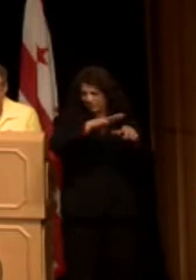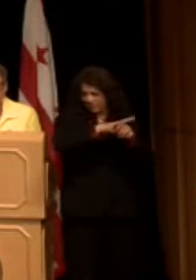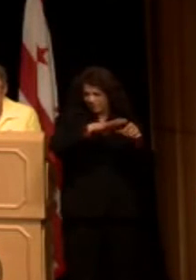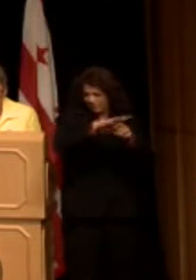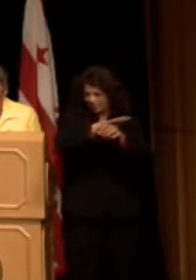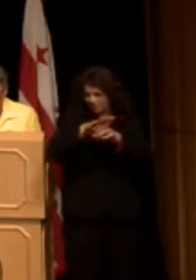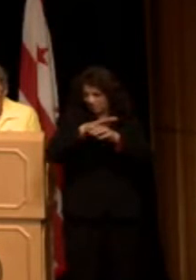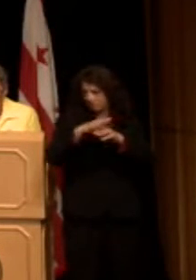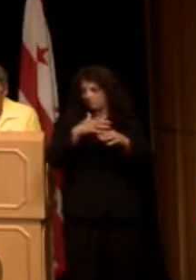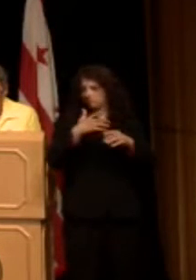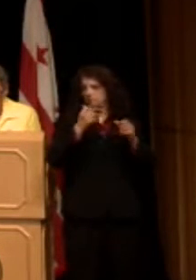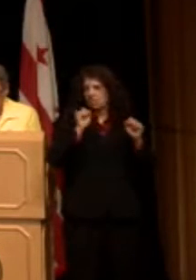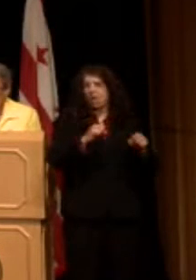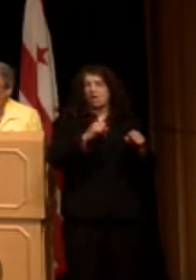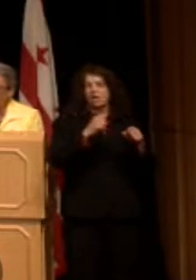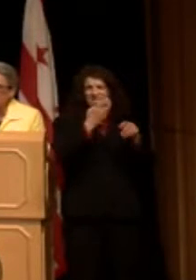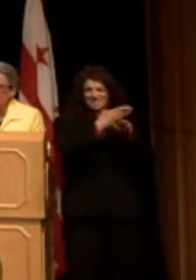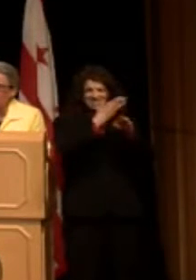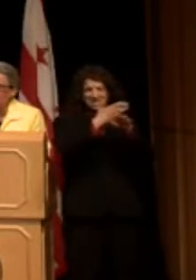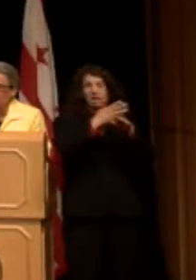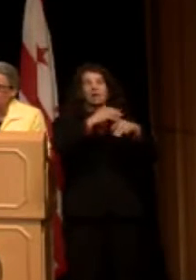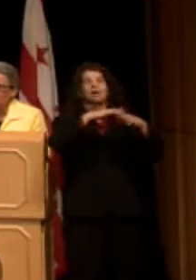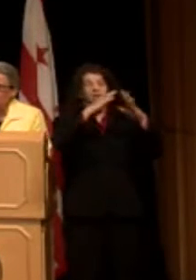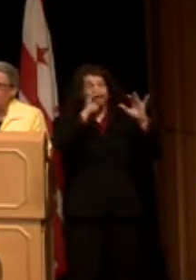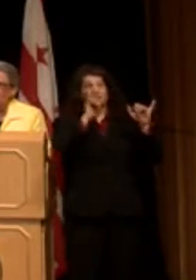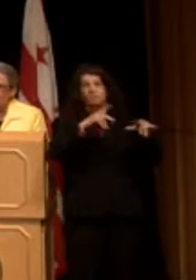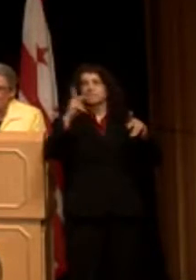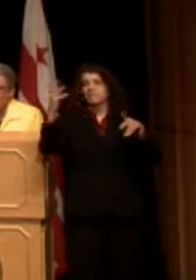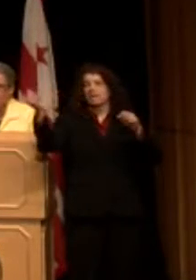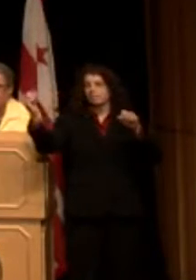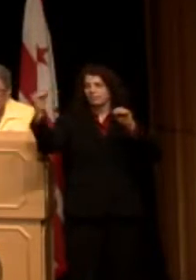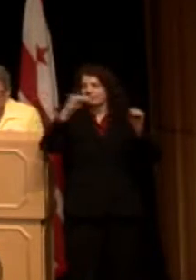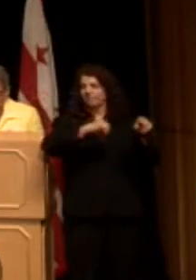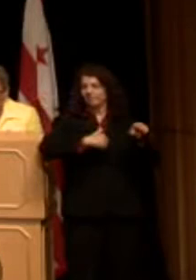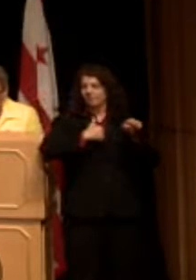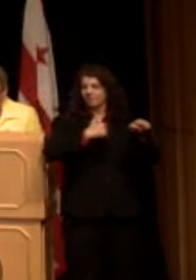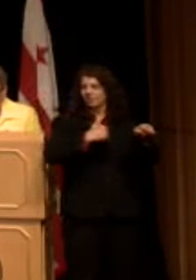AFFORDABLE HOUSING. AND CITY-WIDE BY THE END OF